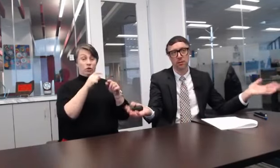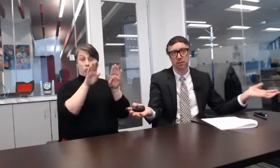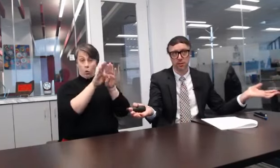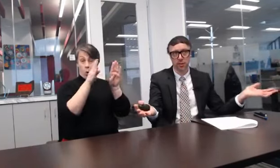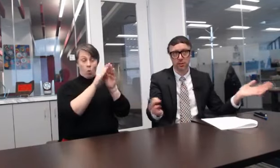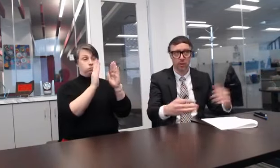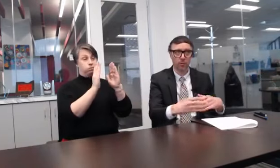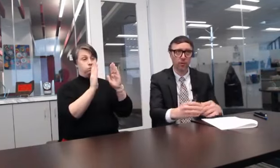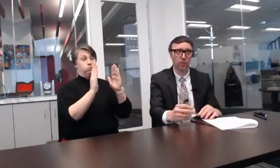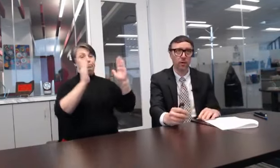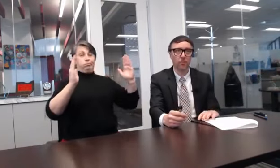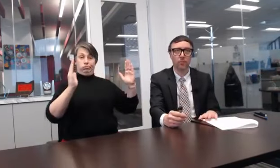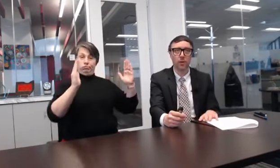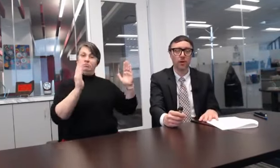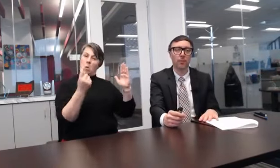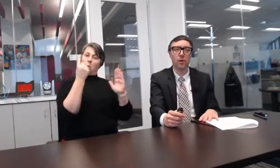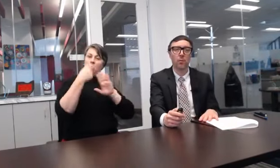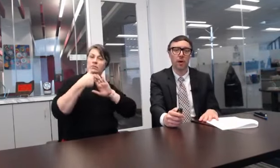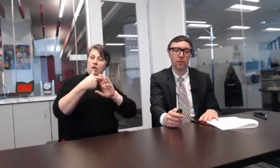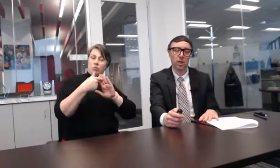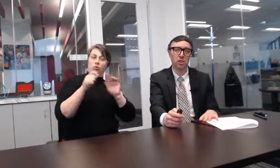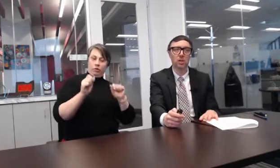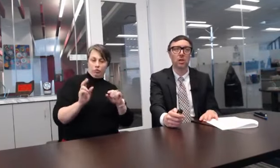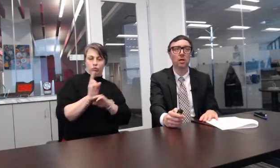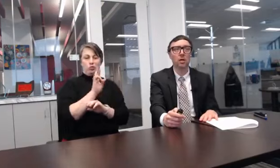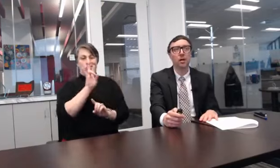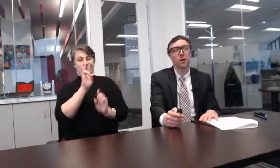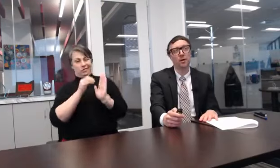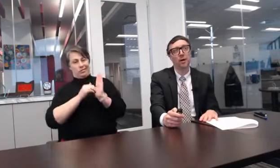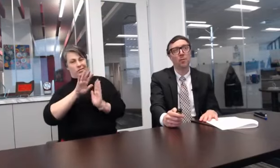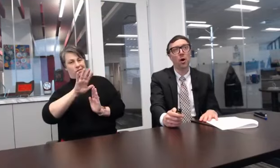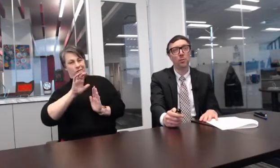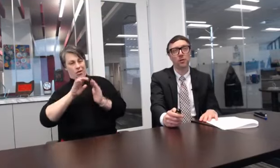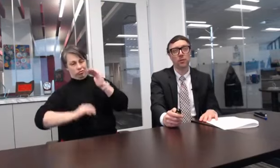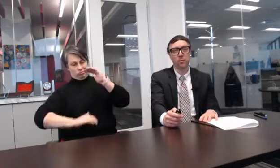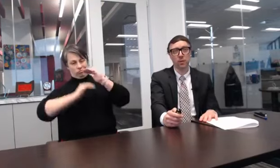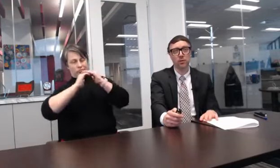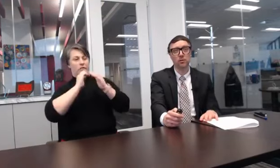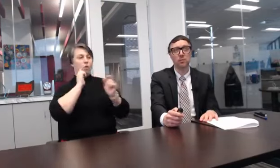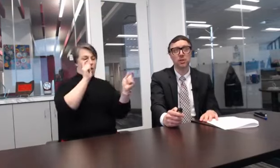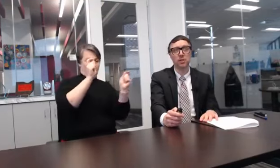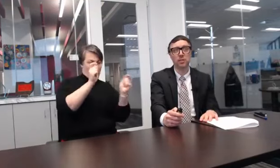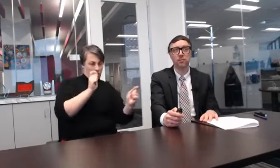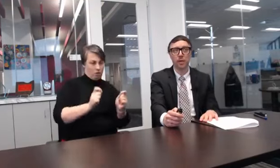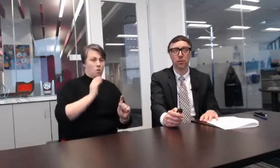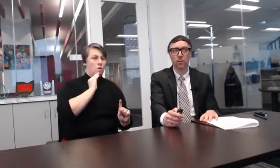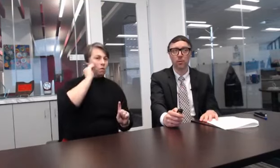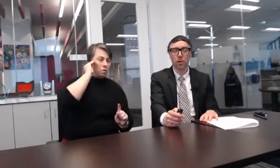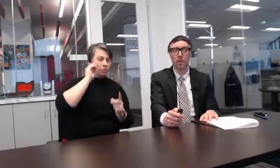that's just an example of a home modification. Home delivered meals, specialized medical equipment